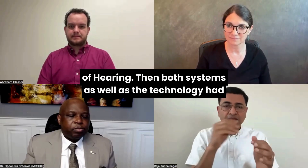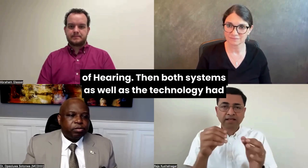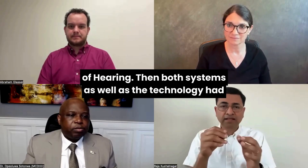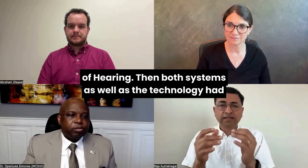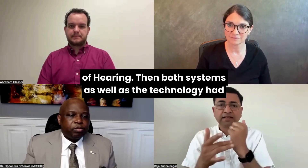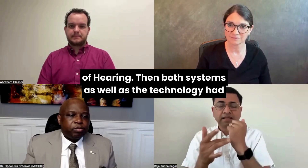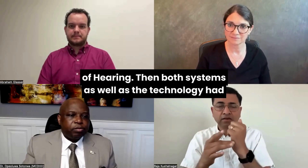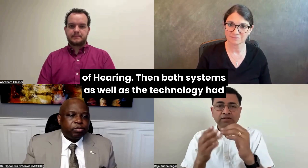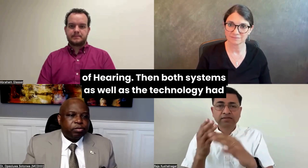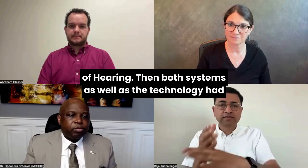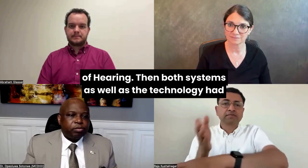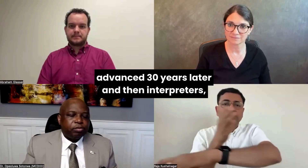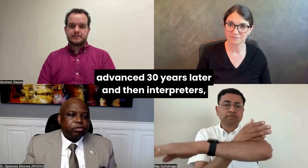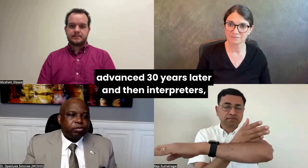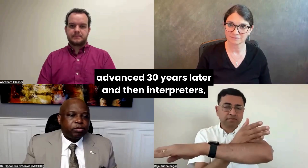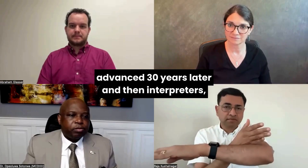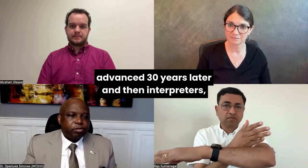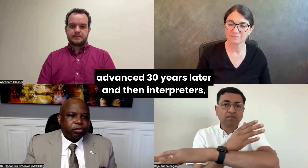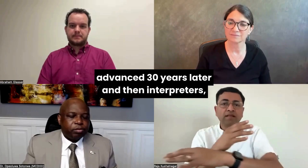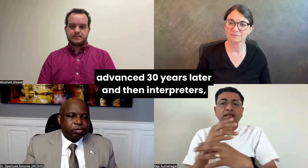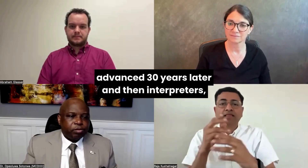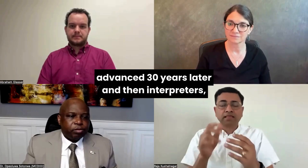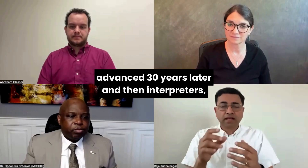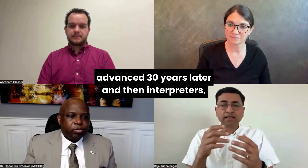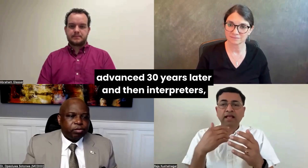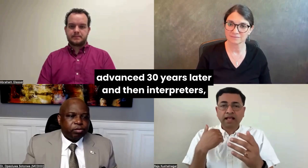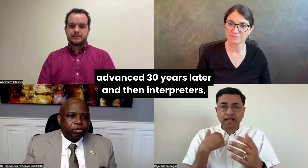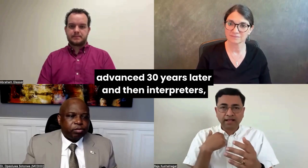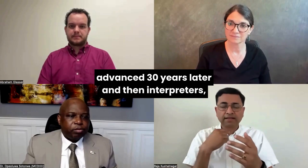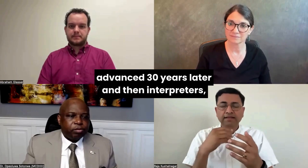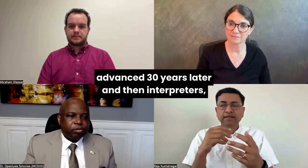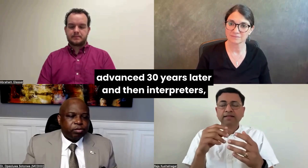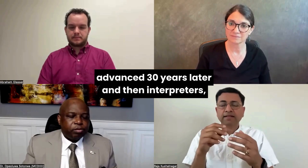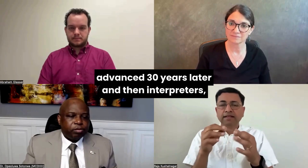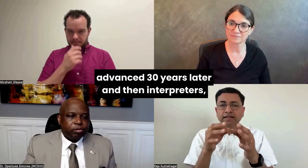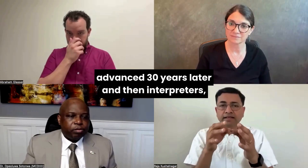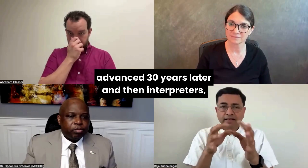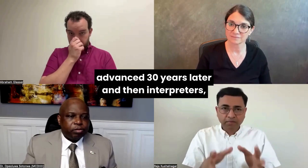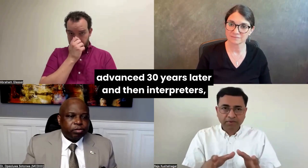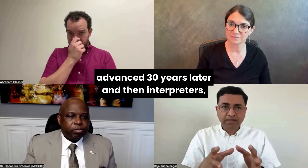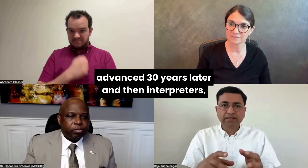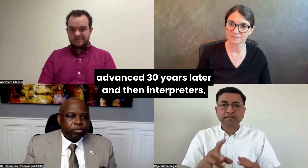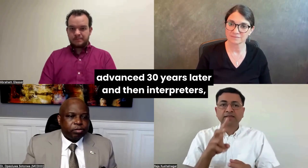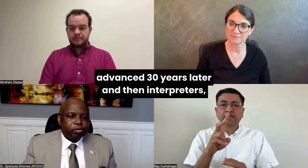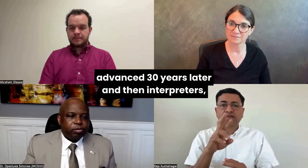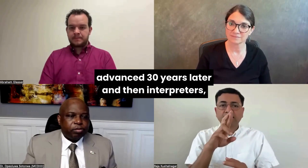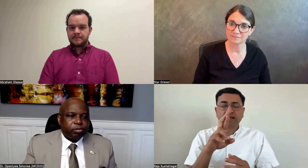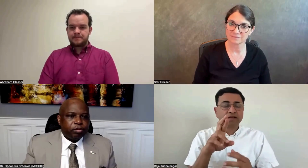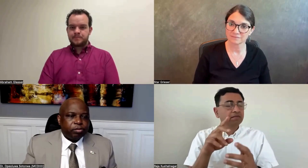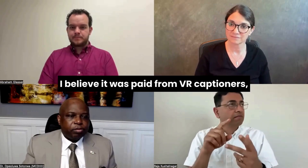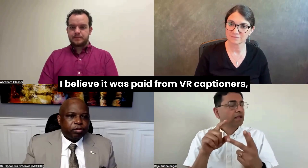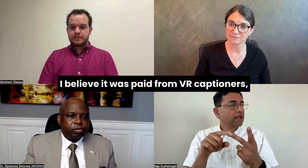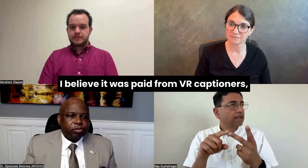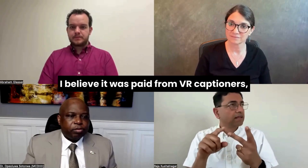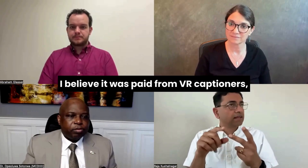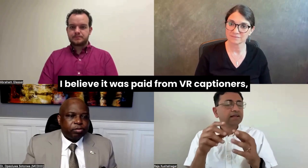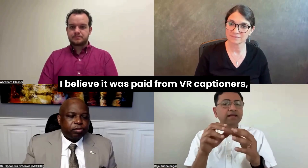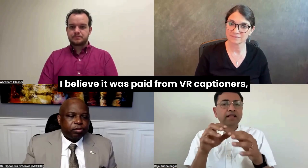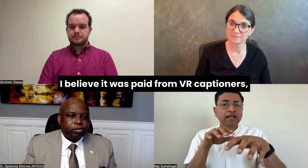advanced 30 years later and then interpreters, I believe it was paid from VR captioners,